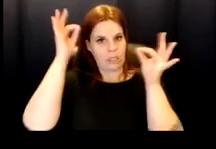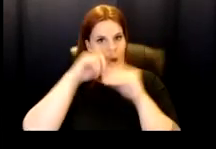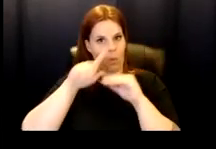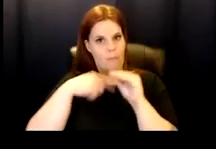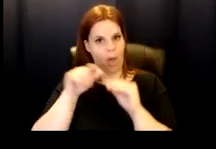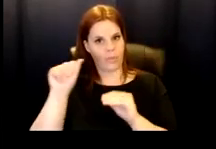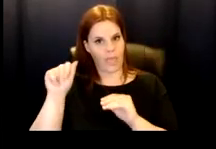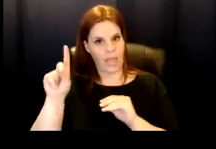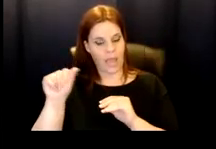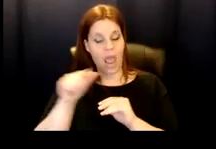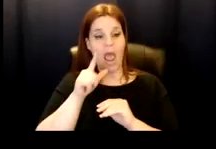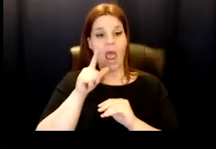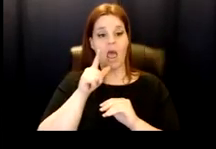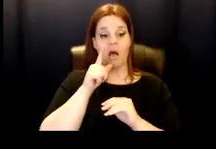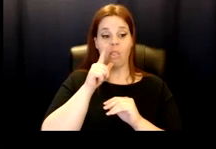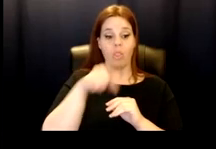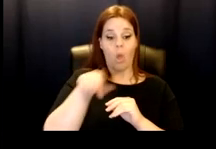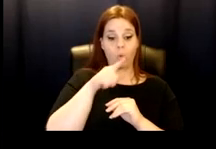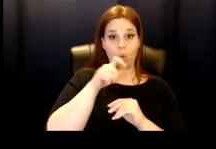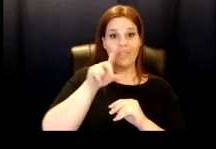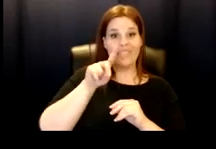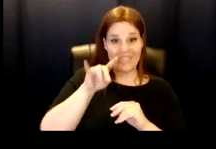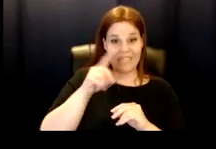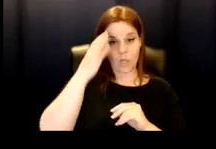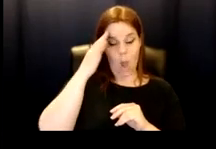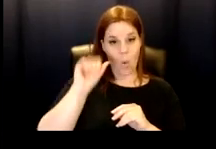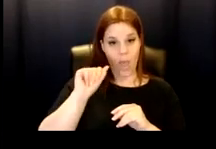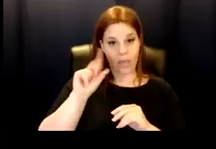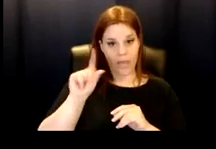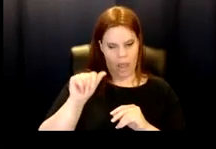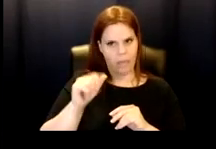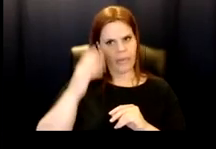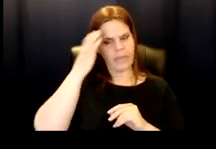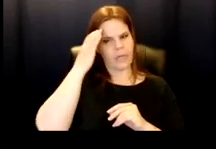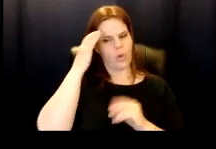know about the ADA, they knew that the ADA stood for the Americans with Disabilities